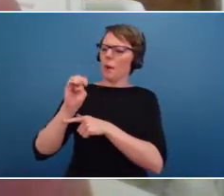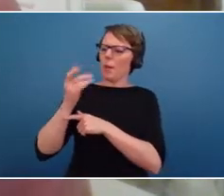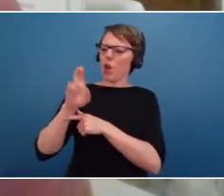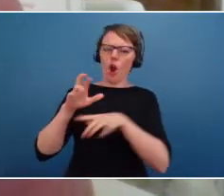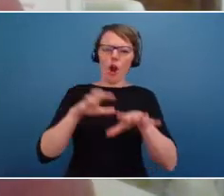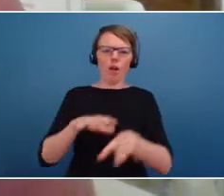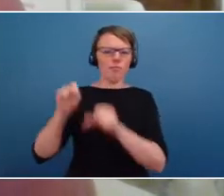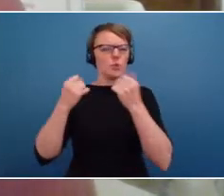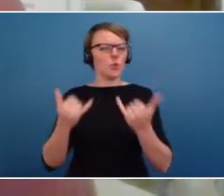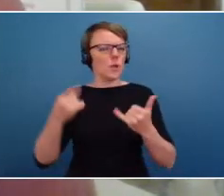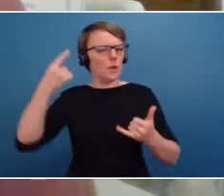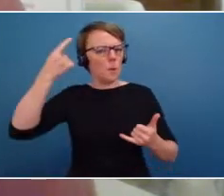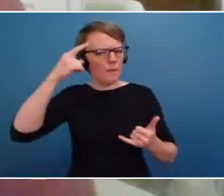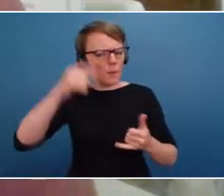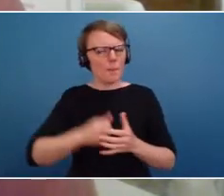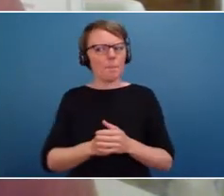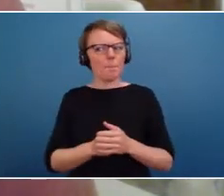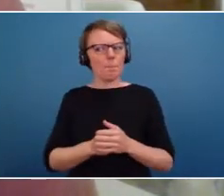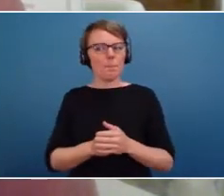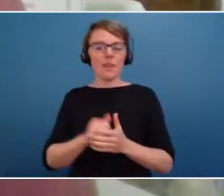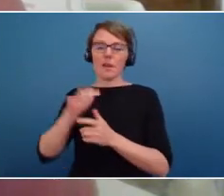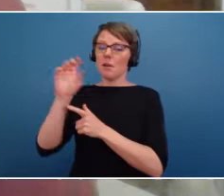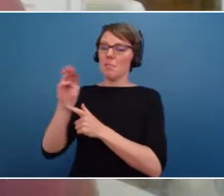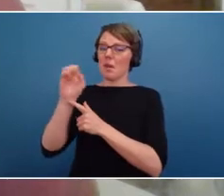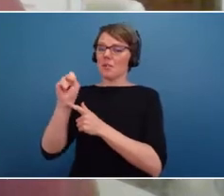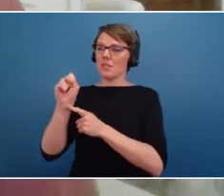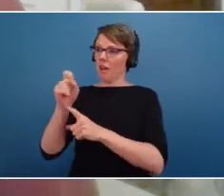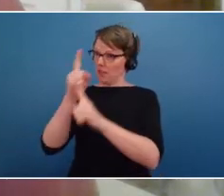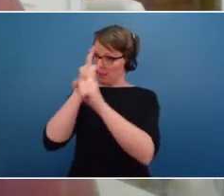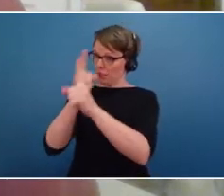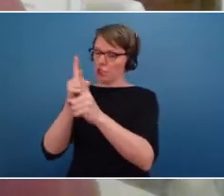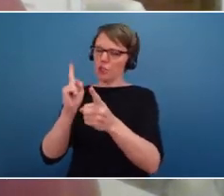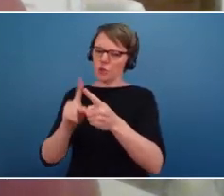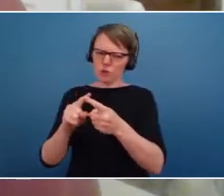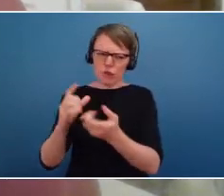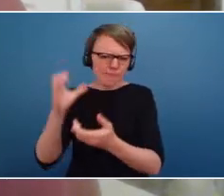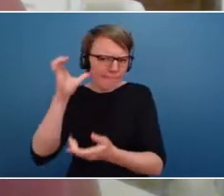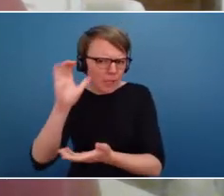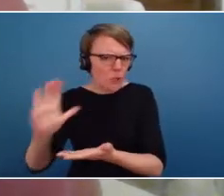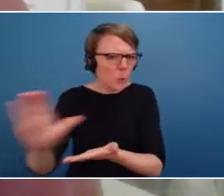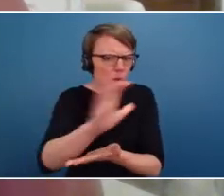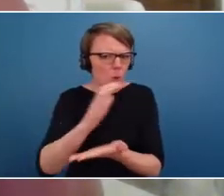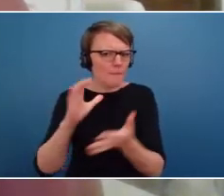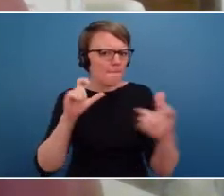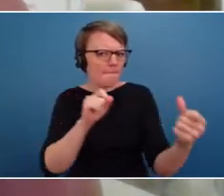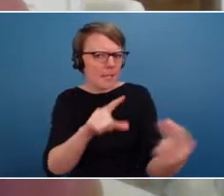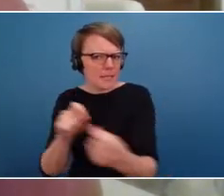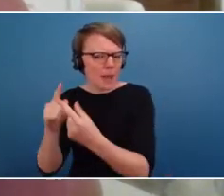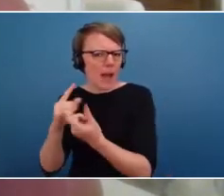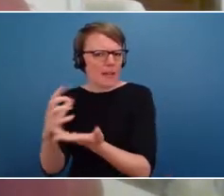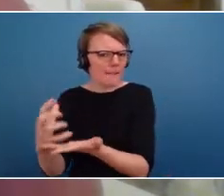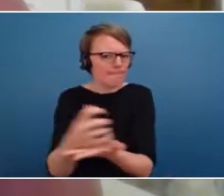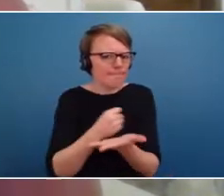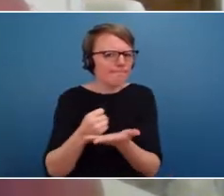It’s our mission to lean into your feedback and do what we can to empower all of our customers to achieve more.